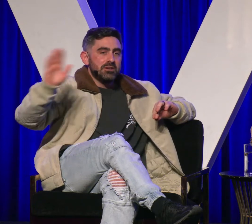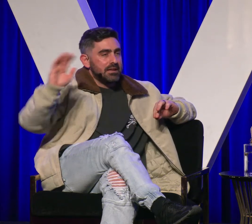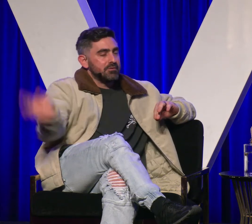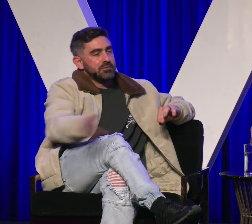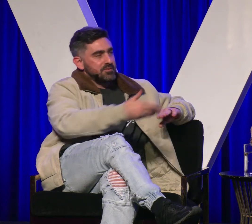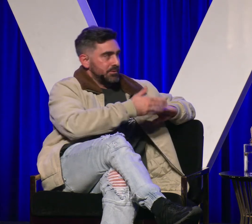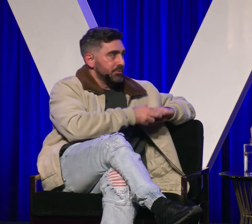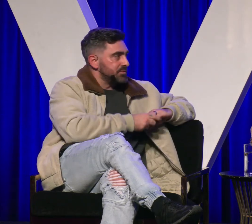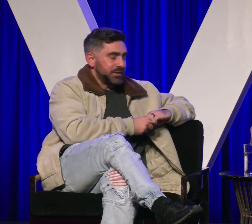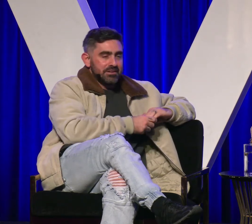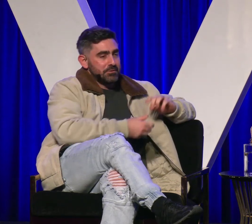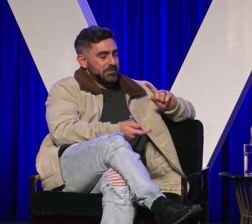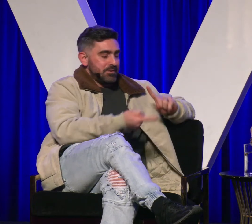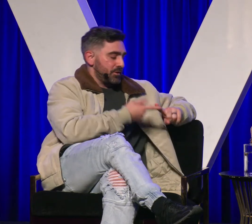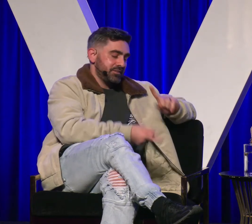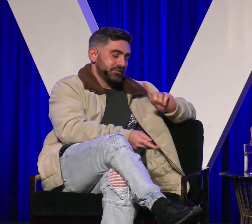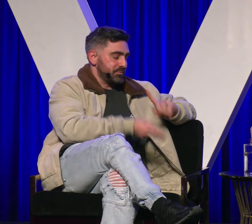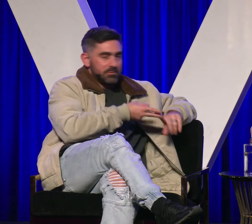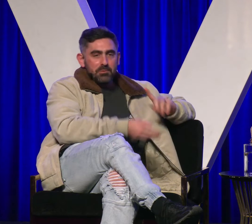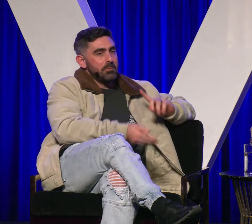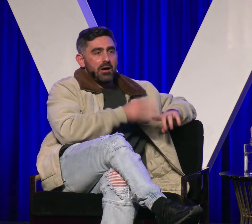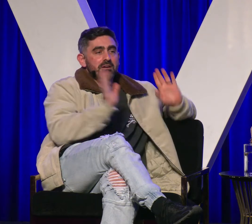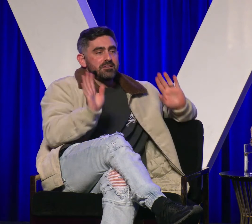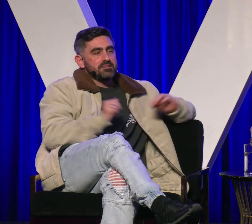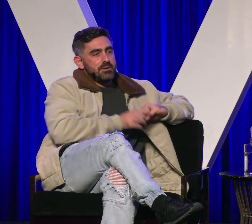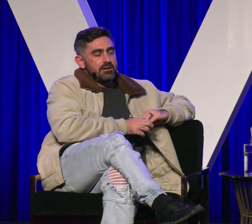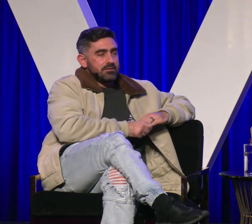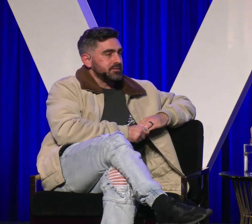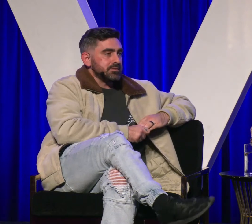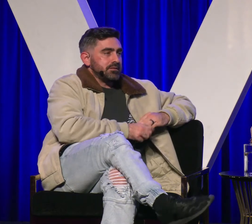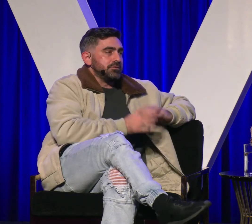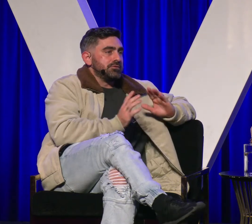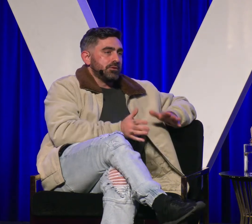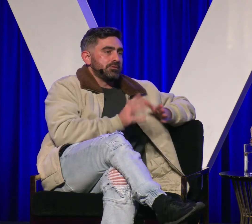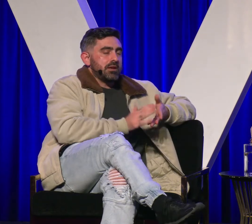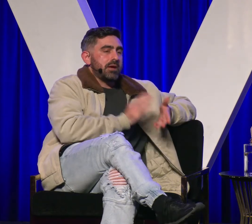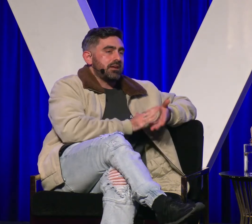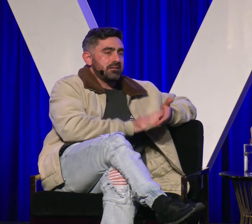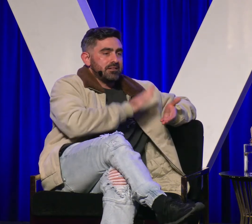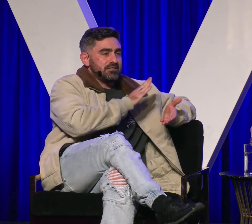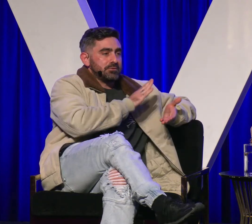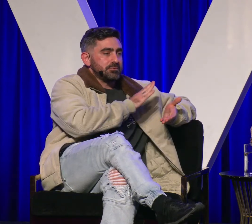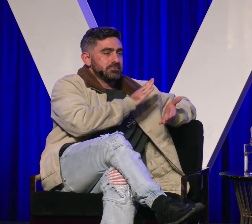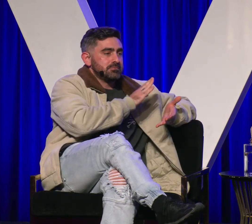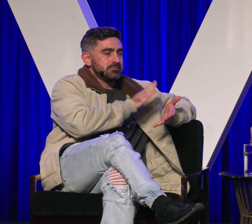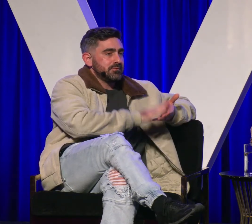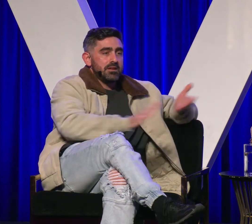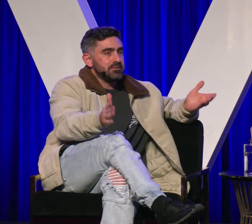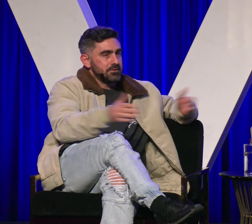even though you spend all this money on rehearsals blah blah blah, it doesn't matter. It doesn't... you don't get paid until the end of it all.